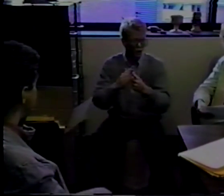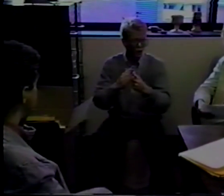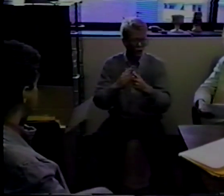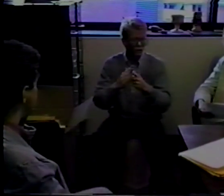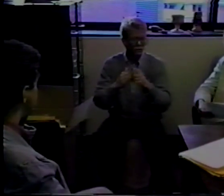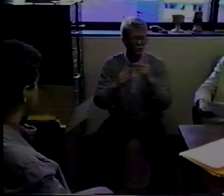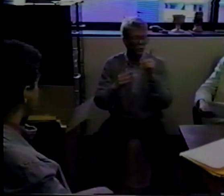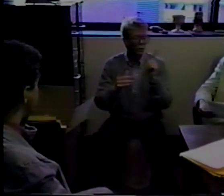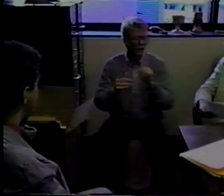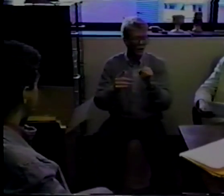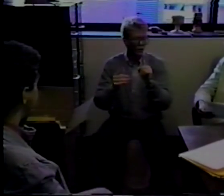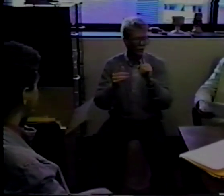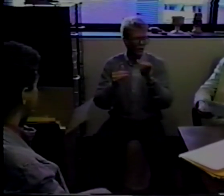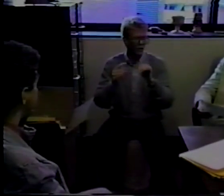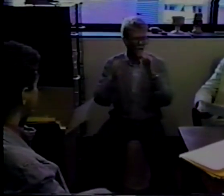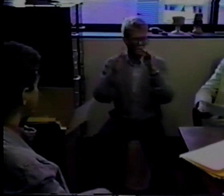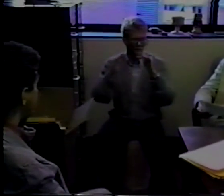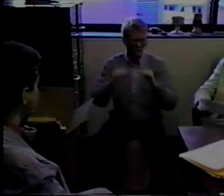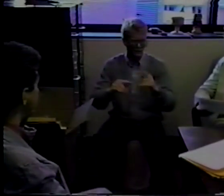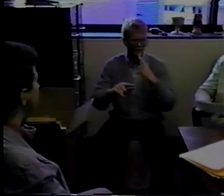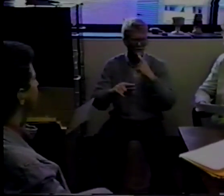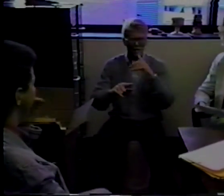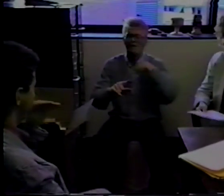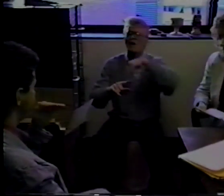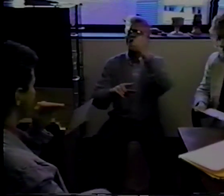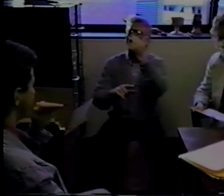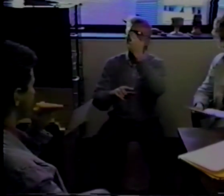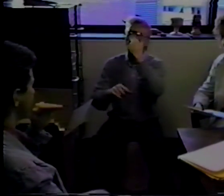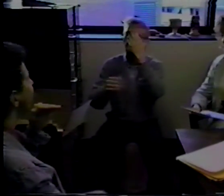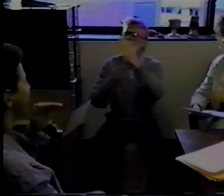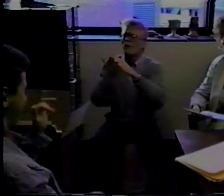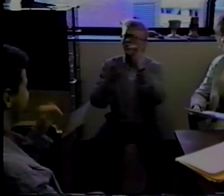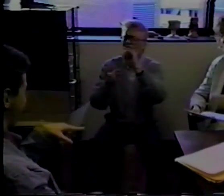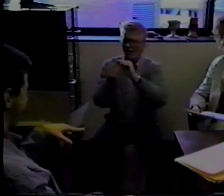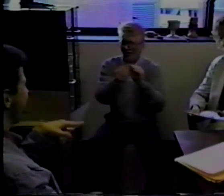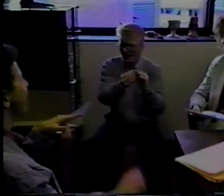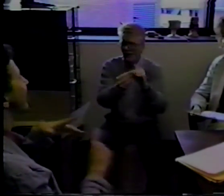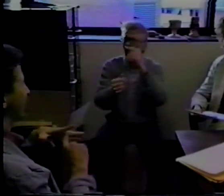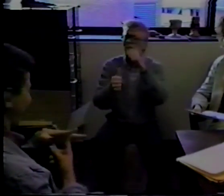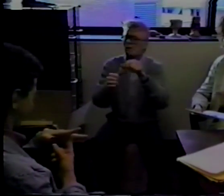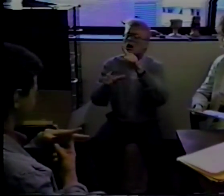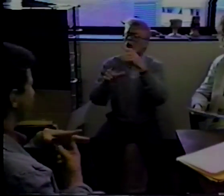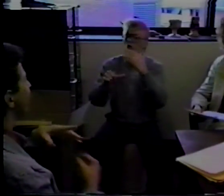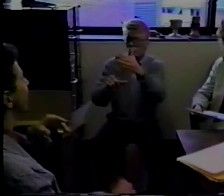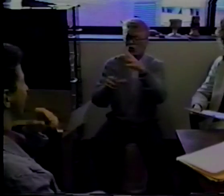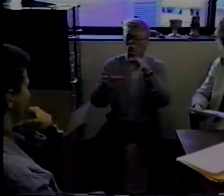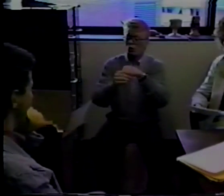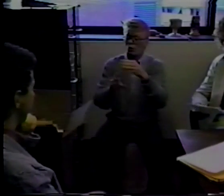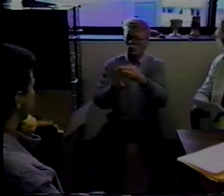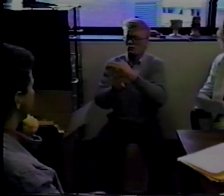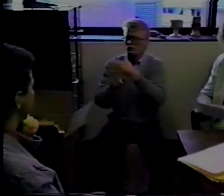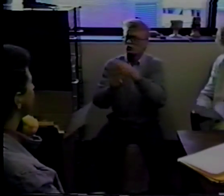"Oh there was another funny part," but it's good that you included the part before so you could show how it got into it